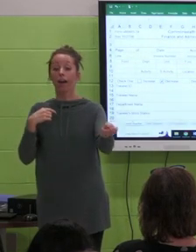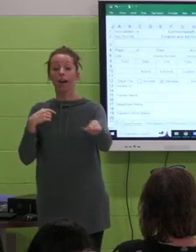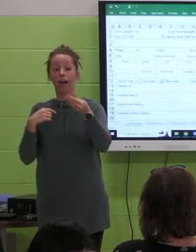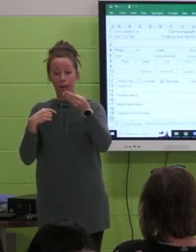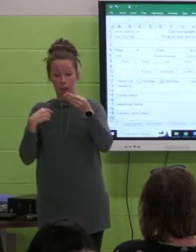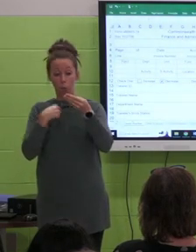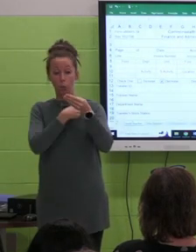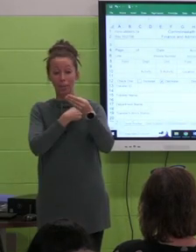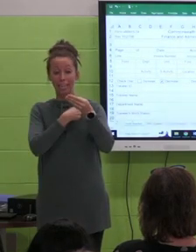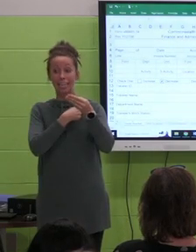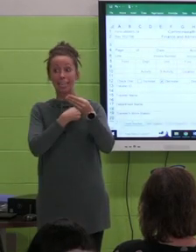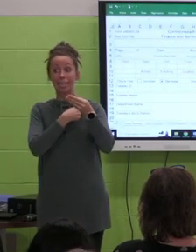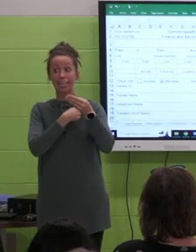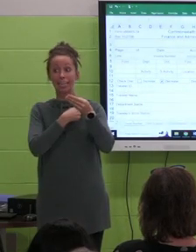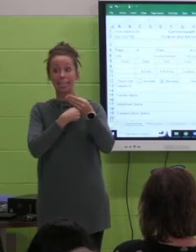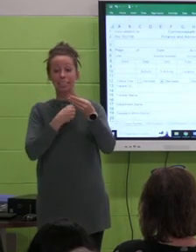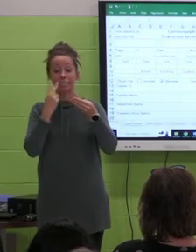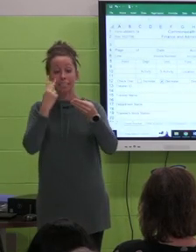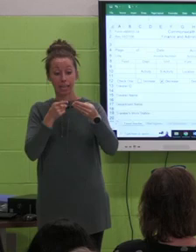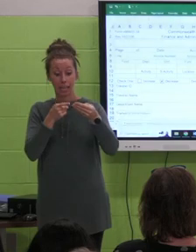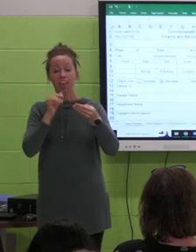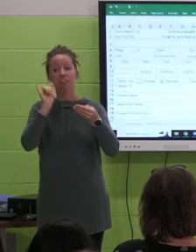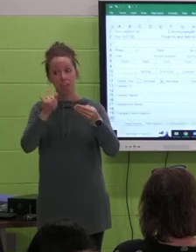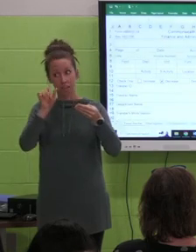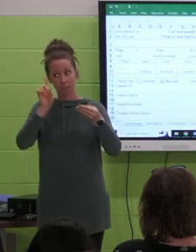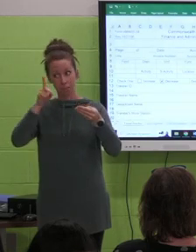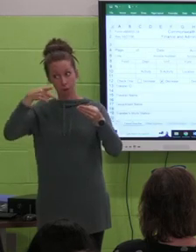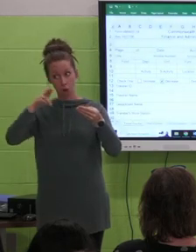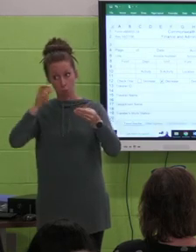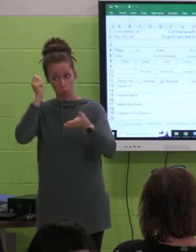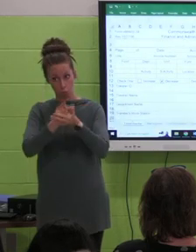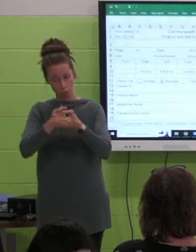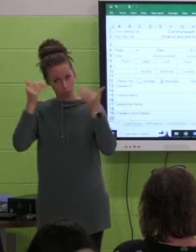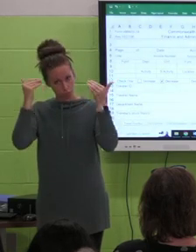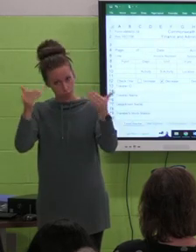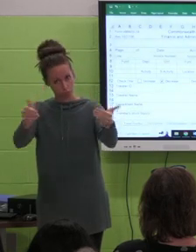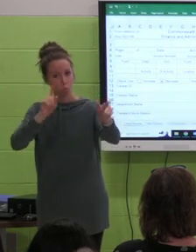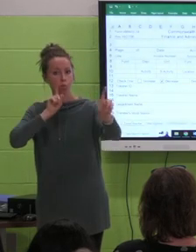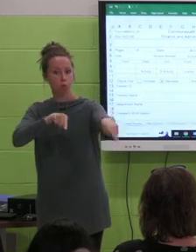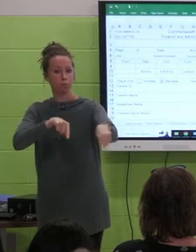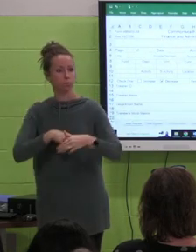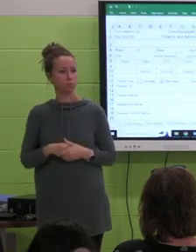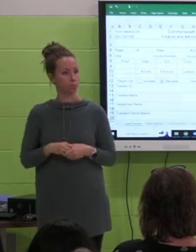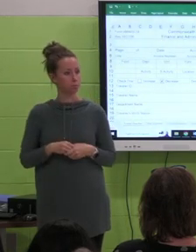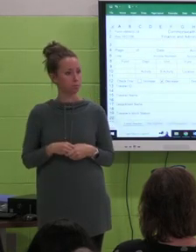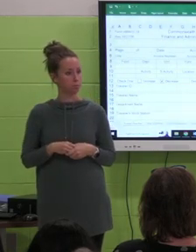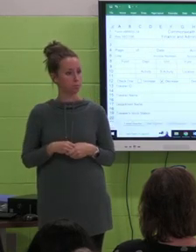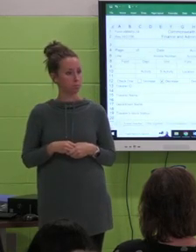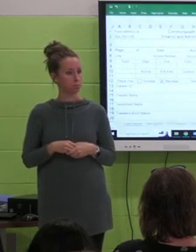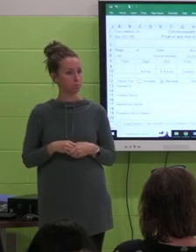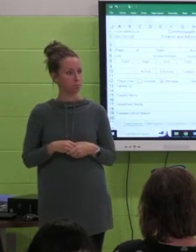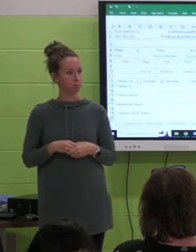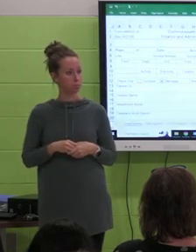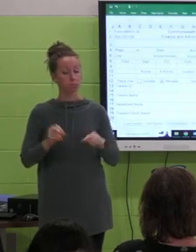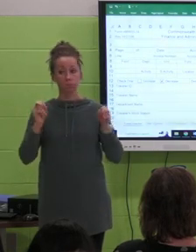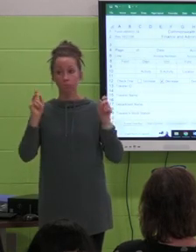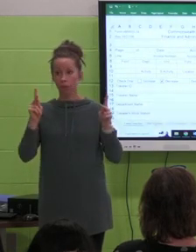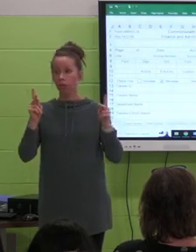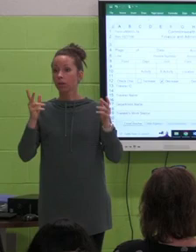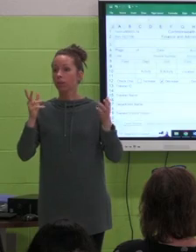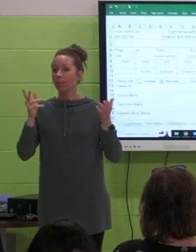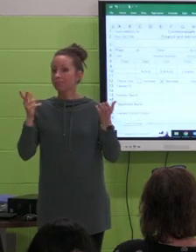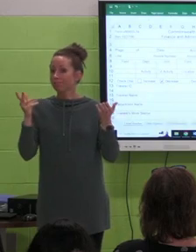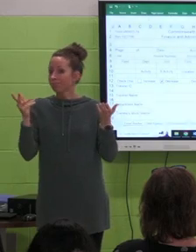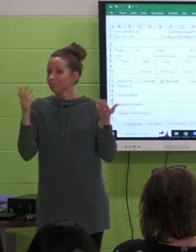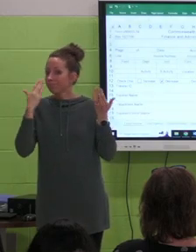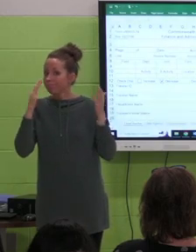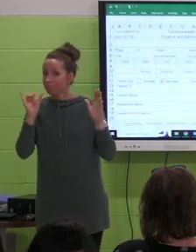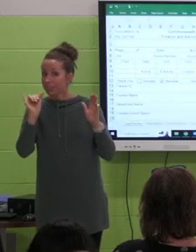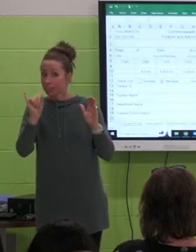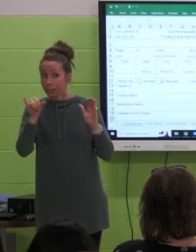we say this DPR is approved you may order okay now I don't know that that information then